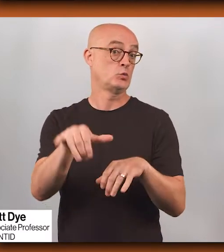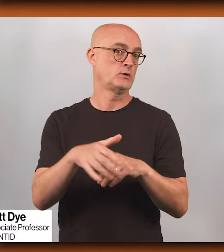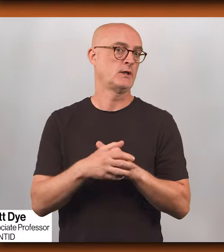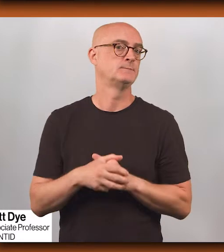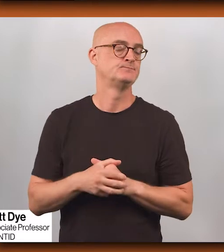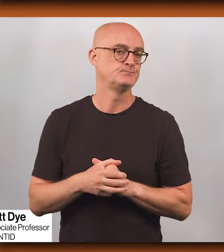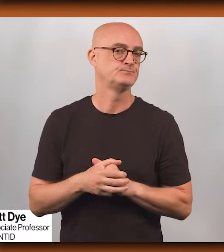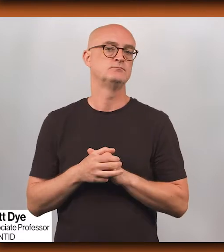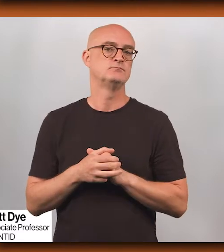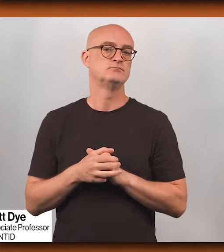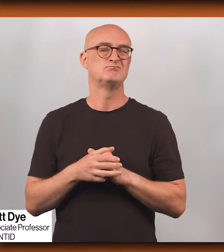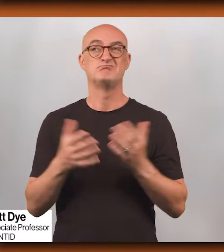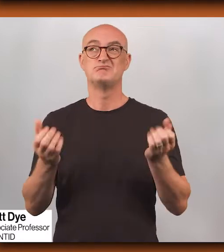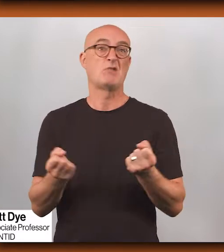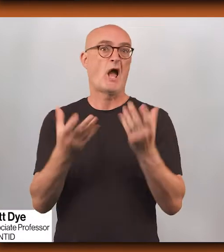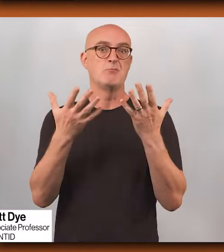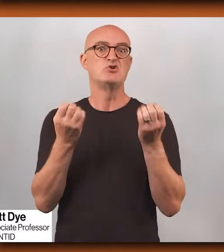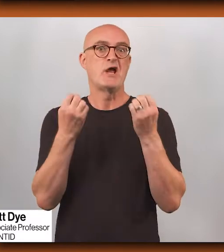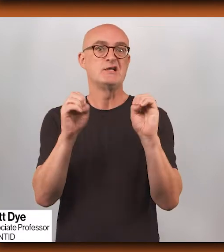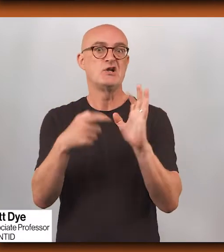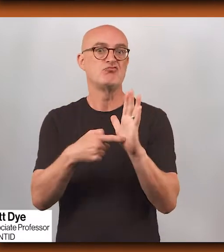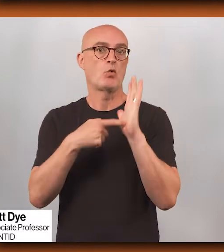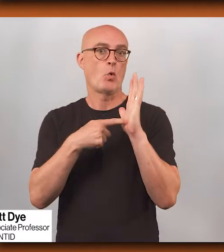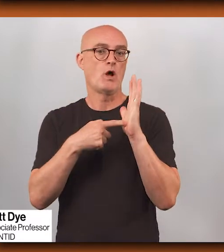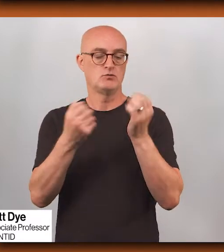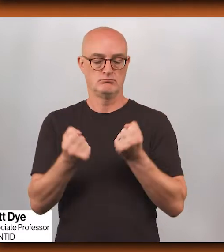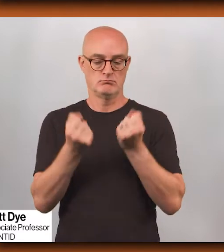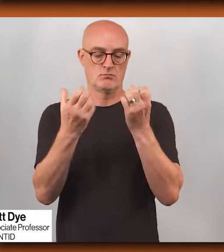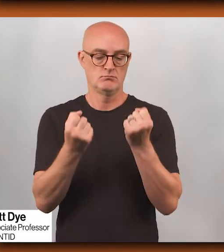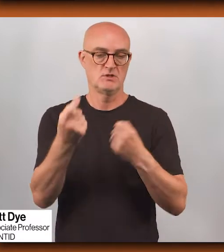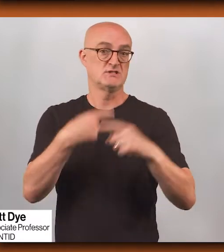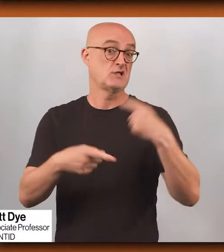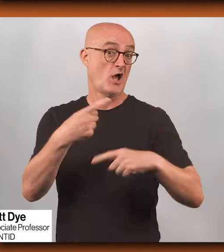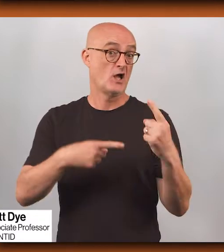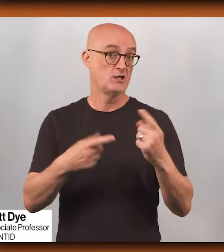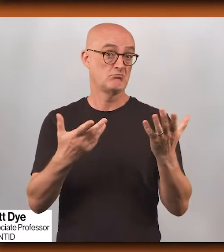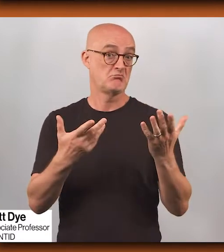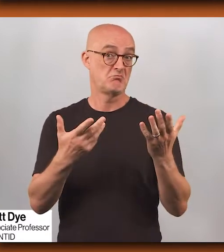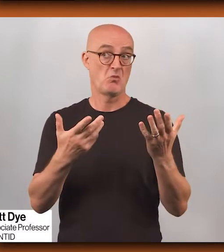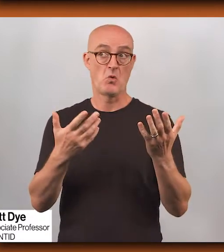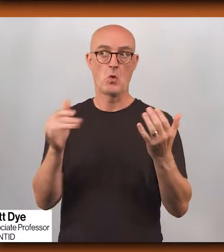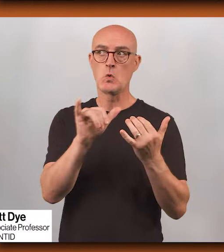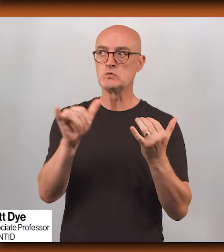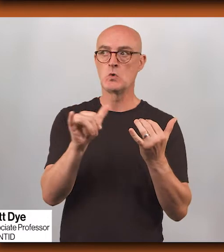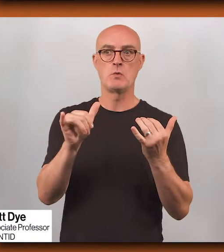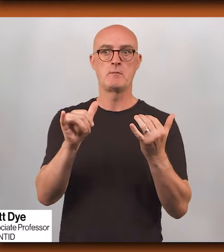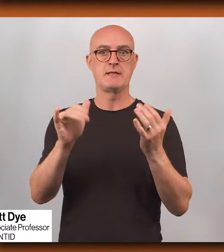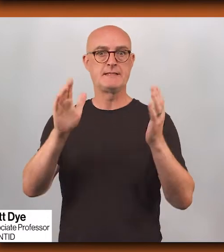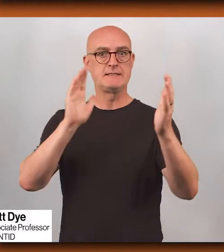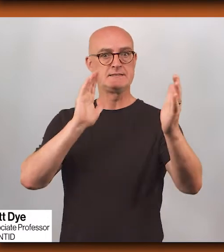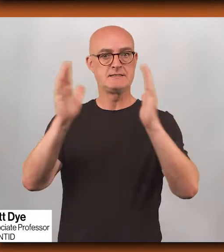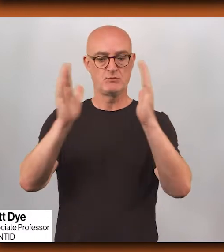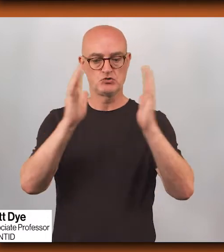such as the energy needed to make different signs, and measures of movement, such as symmetry, onset and offset times, repetitions,